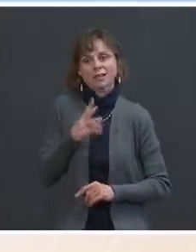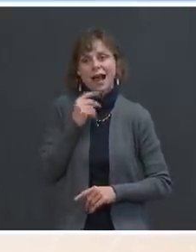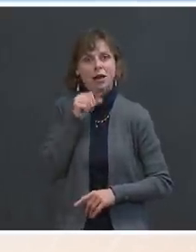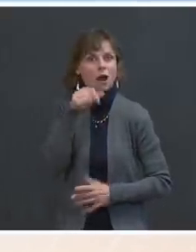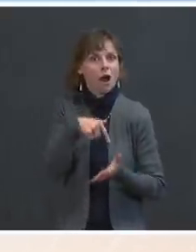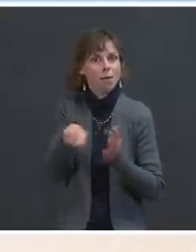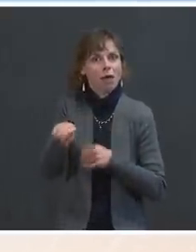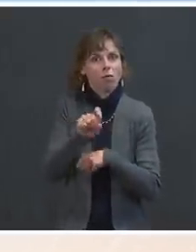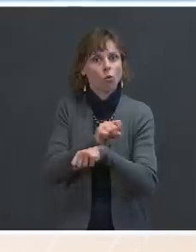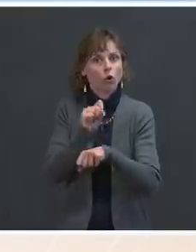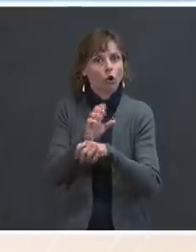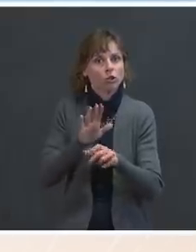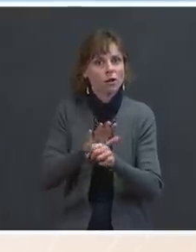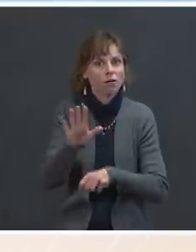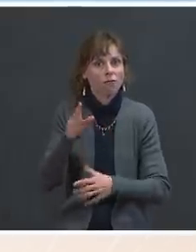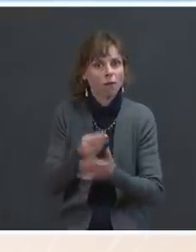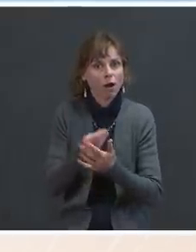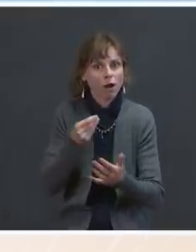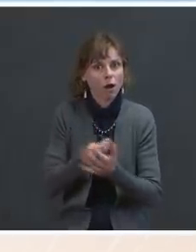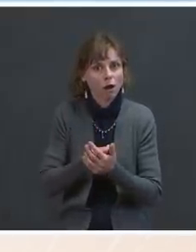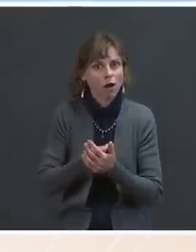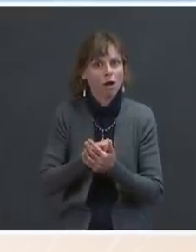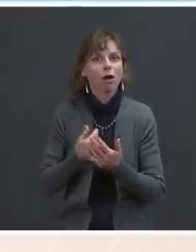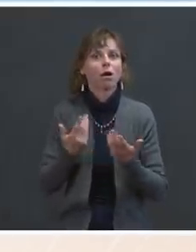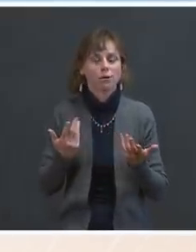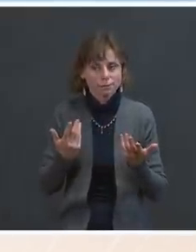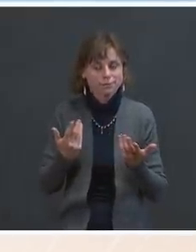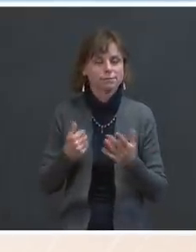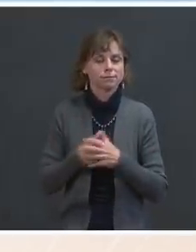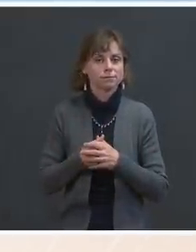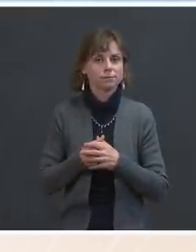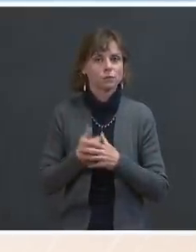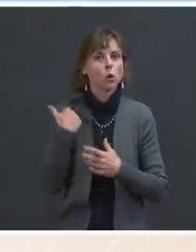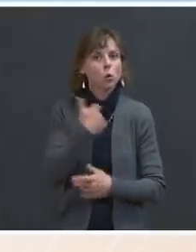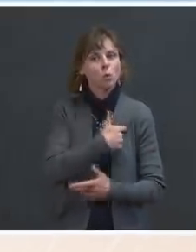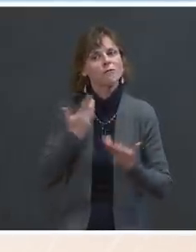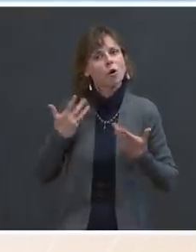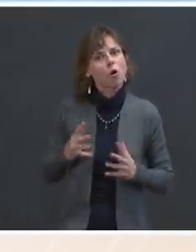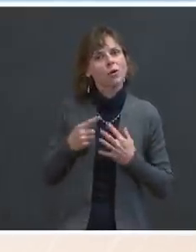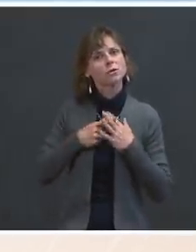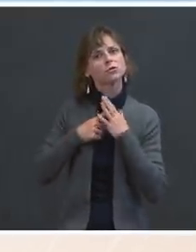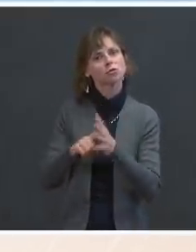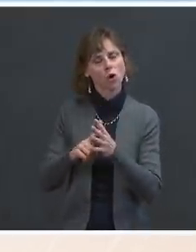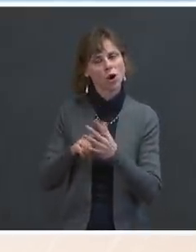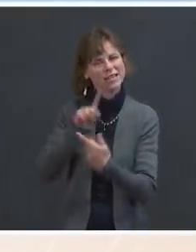to creating safe, prosperous, and democratic countries. We've already begun specific actions to both